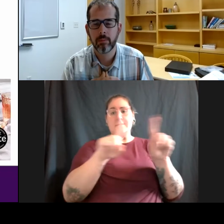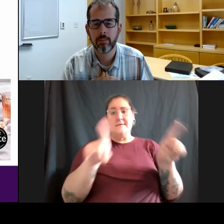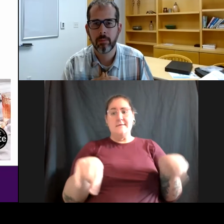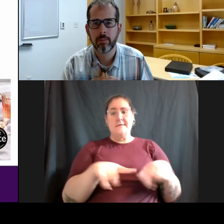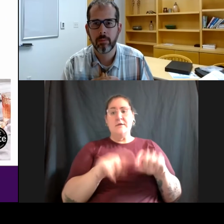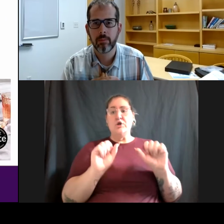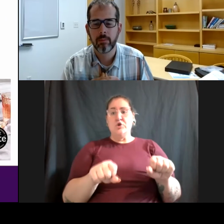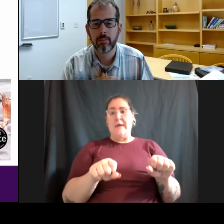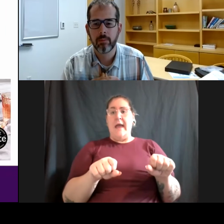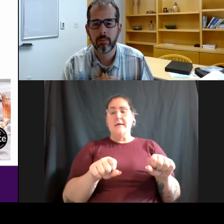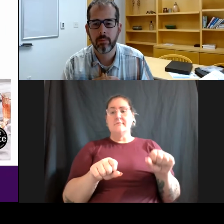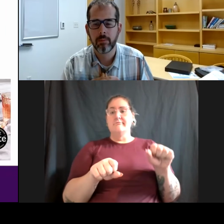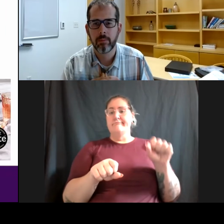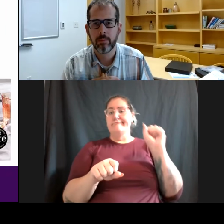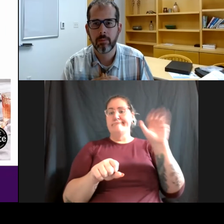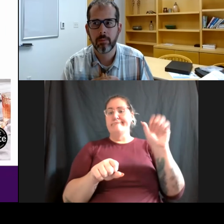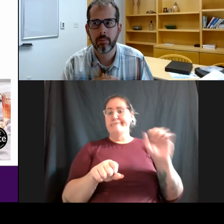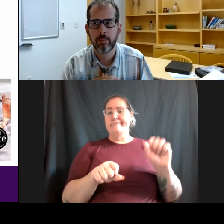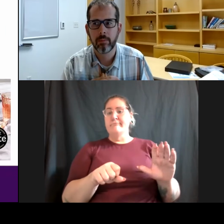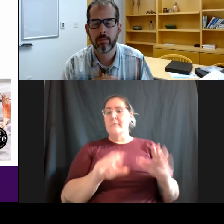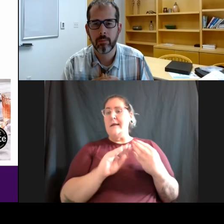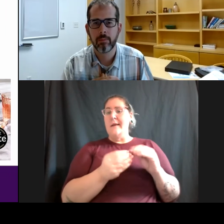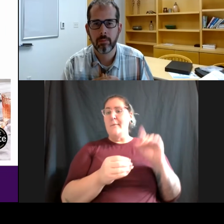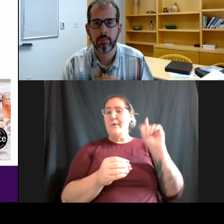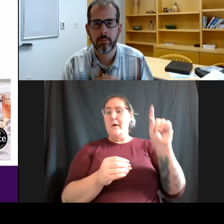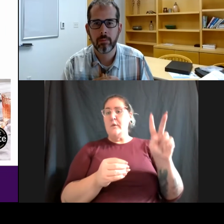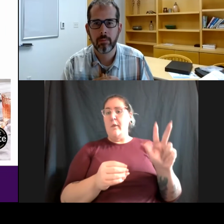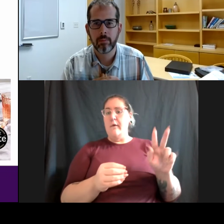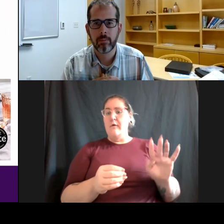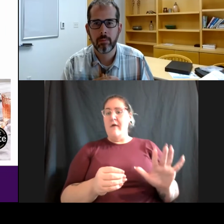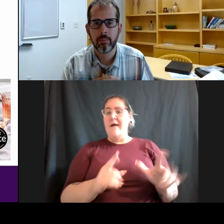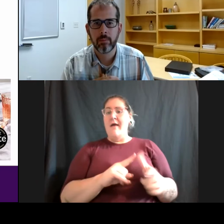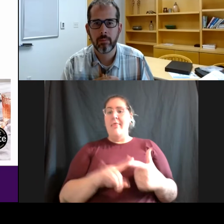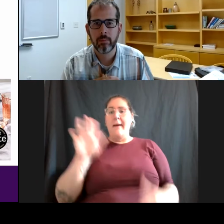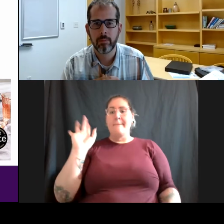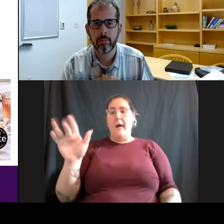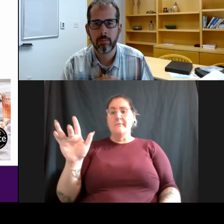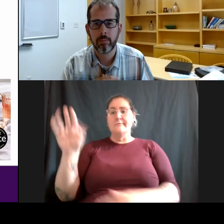five things, then hit submit or hit a reorder button and do it that way. It is tricky in